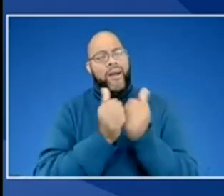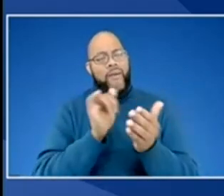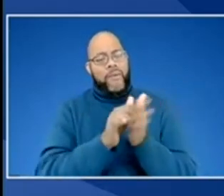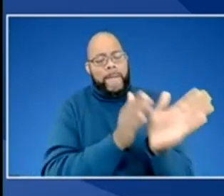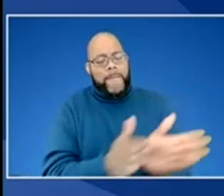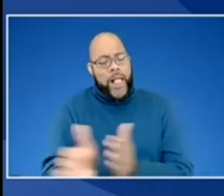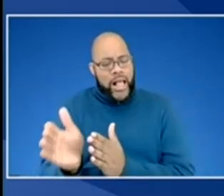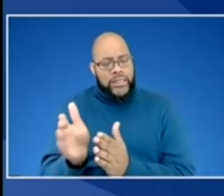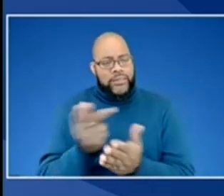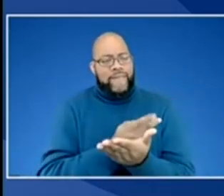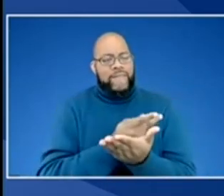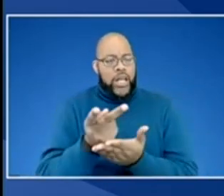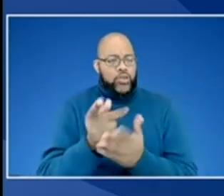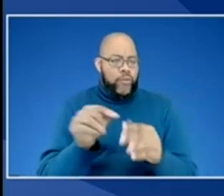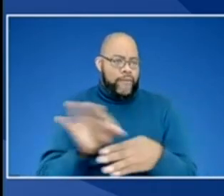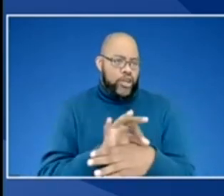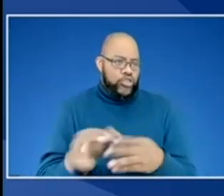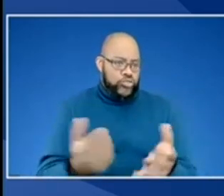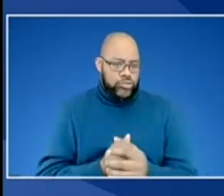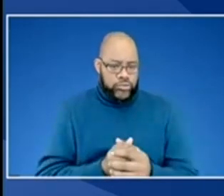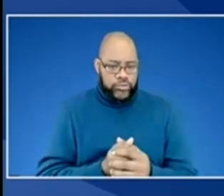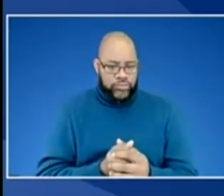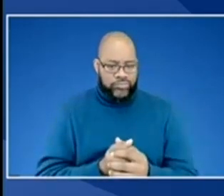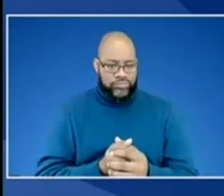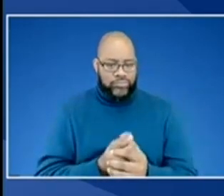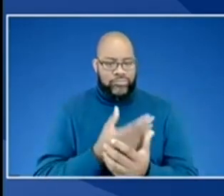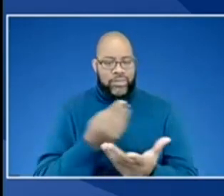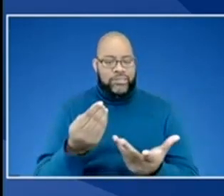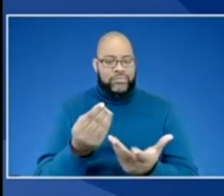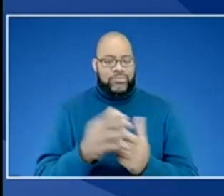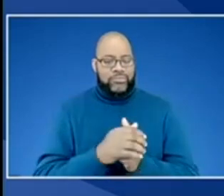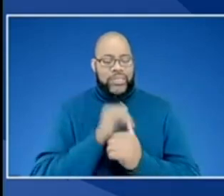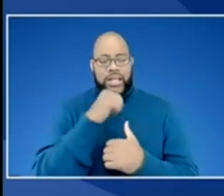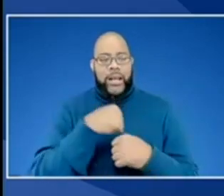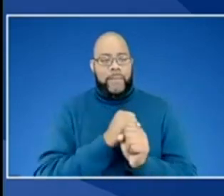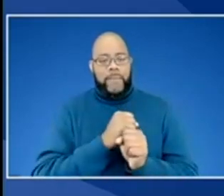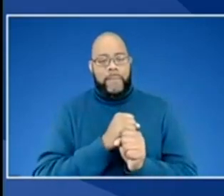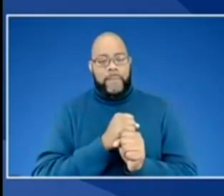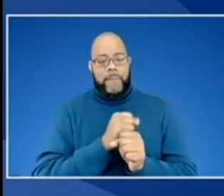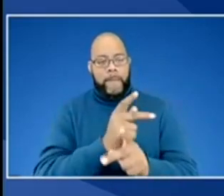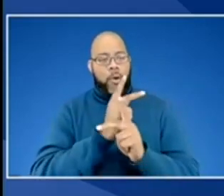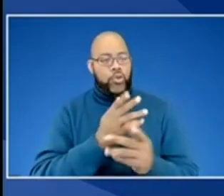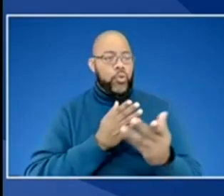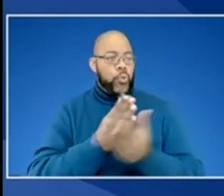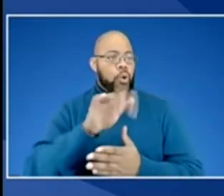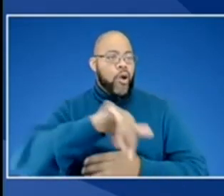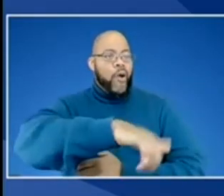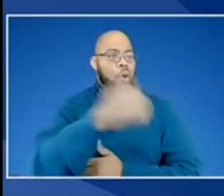failed to function and not make borrowers go through other hurdles that they are-